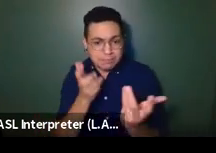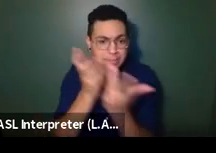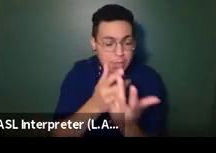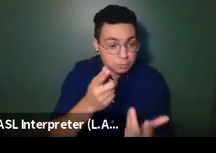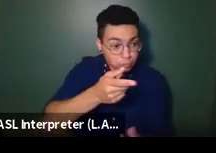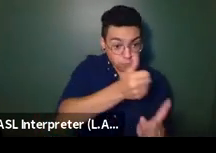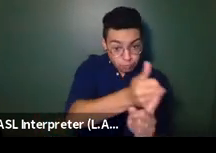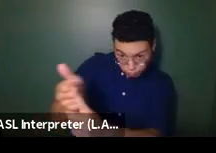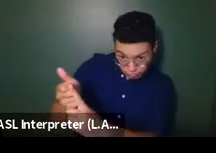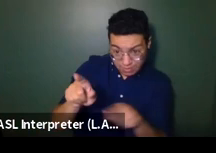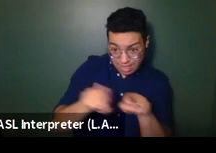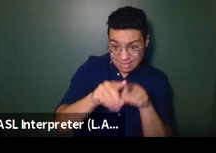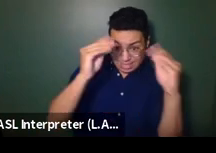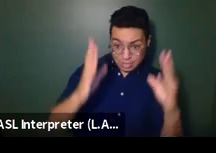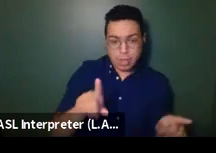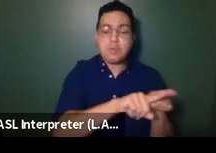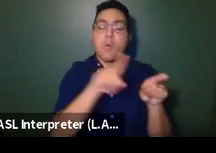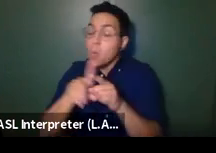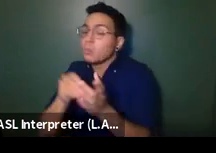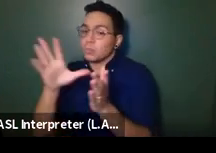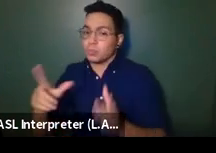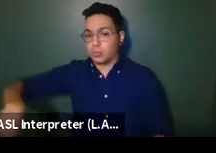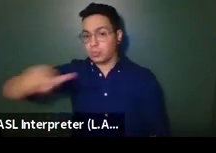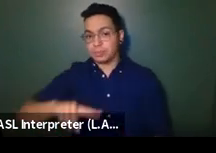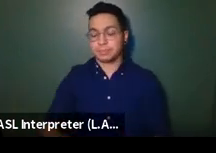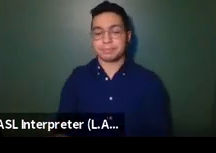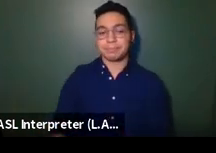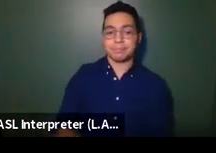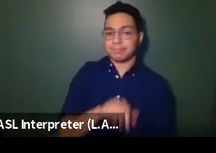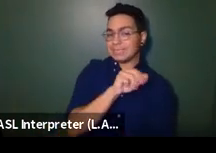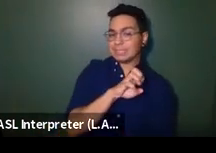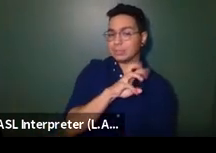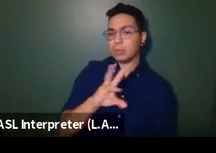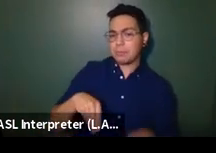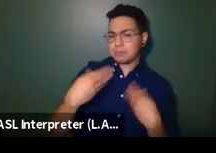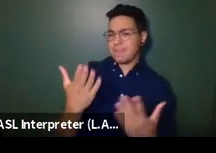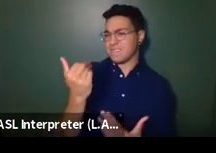ESD 113 - Andrew Hickman: Great. I'll give about 15 more seconds, and then I'll close the poll. Perfect.